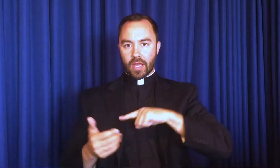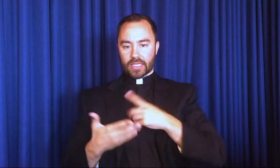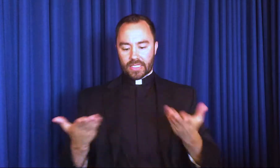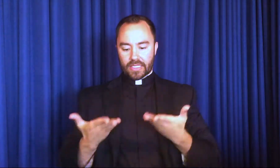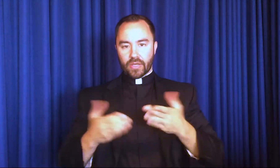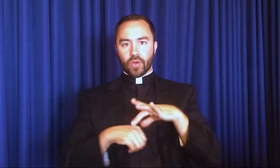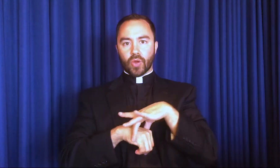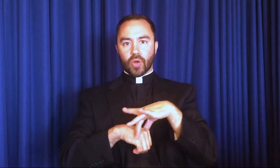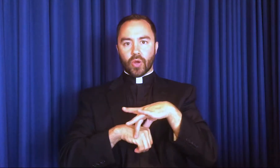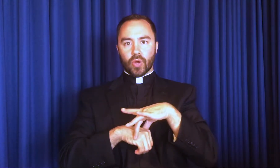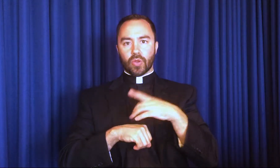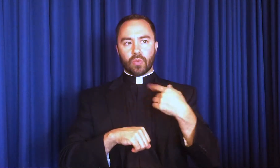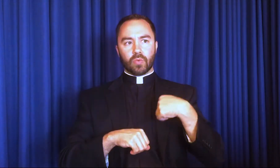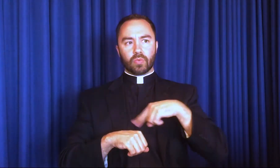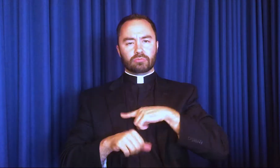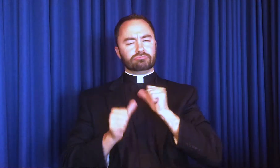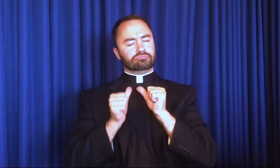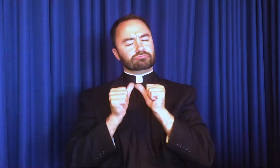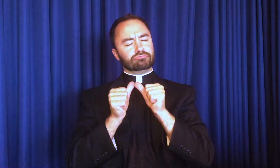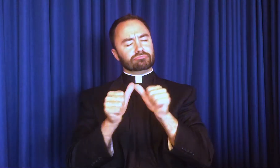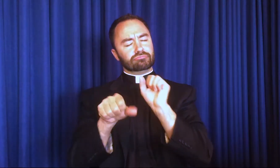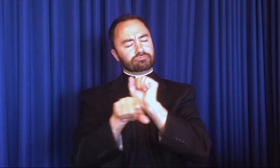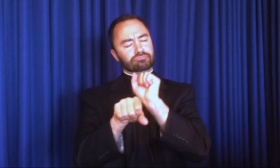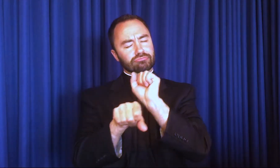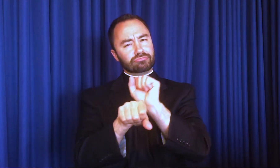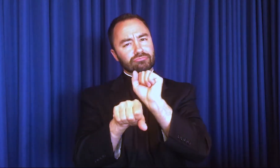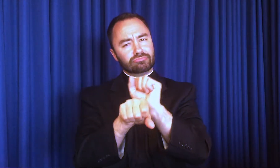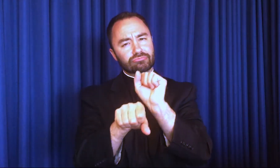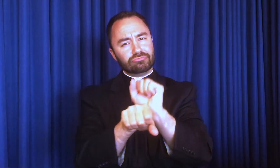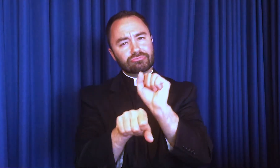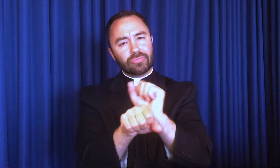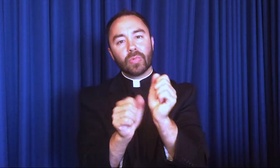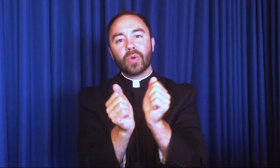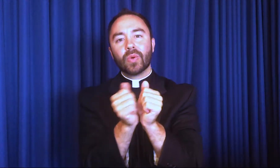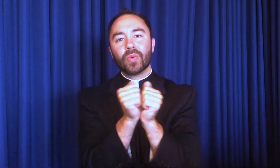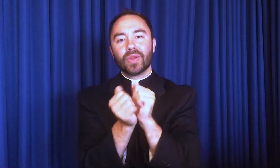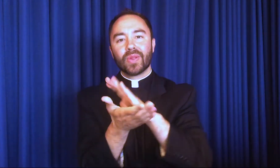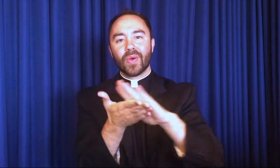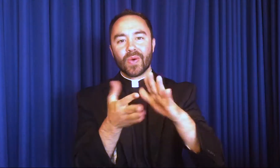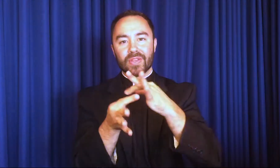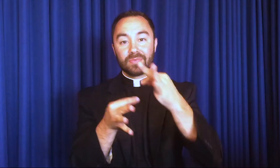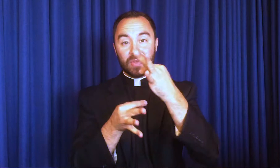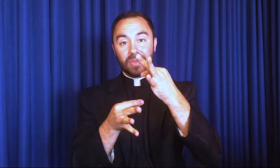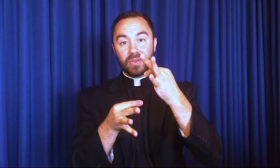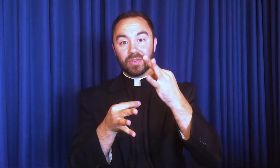of us Christians still here on earth that work of holiness continues with the